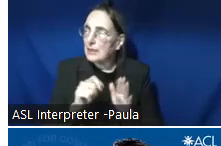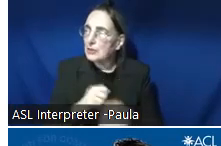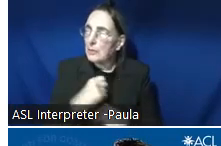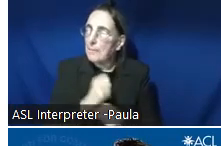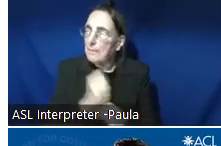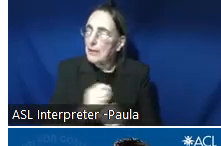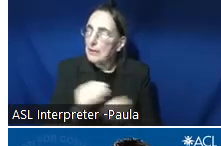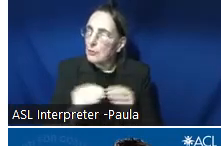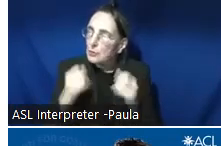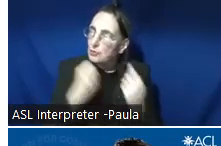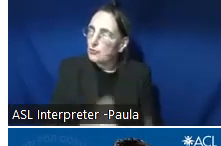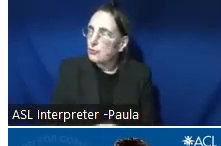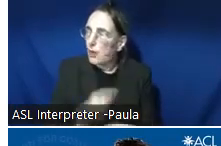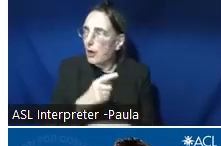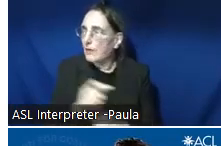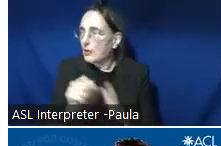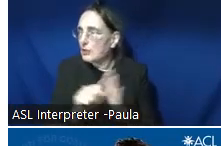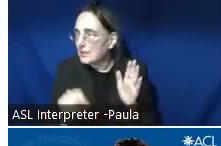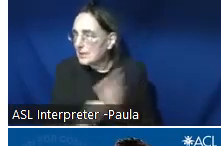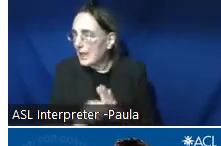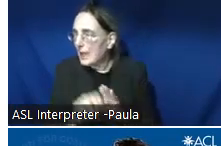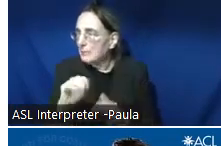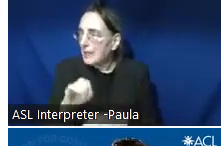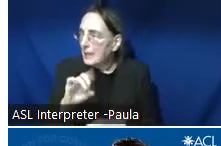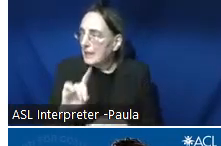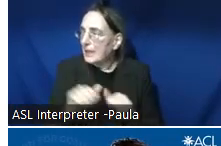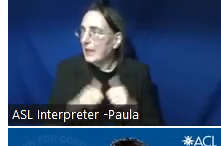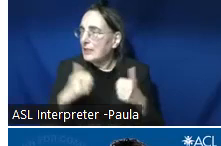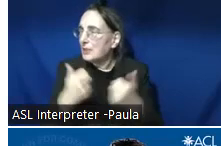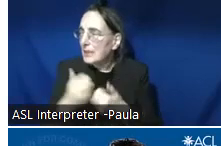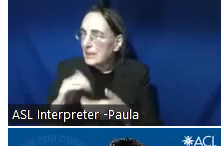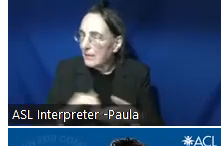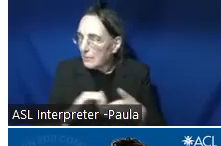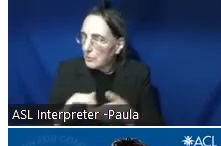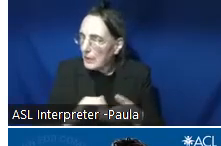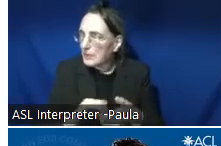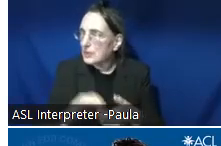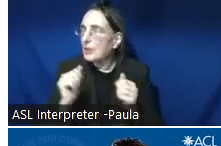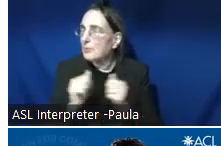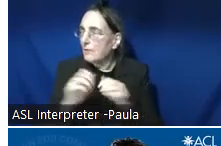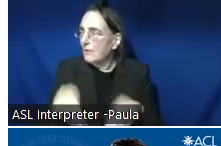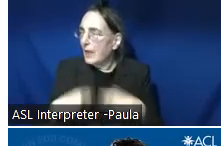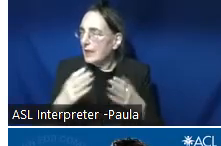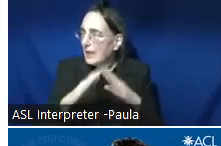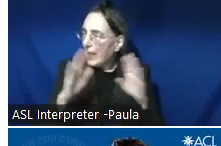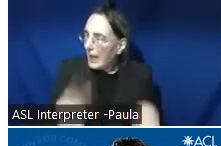agencies providing housing, aging, disability resources and programs. HSPA seeks to help states